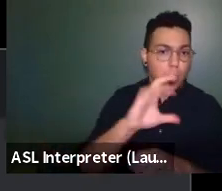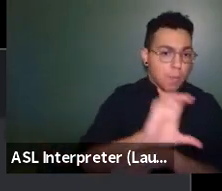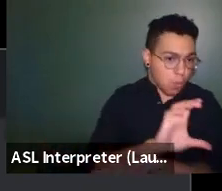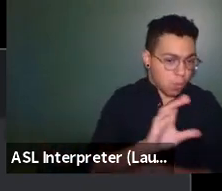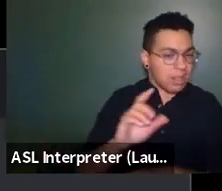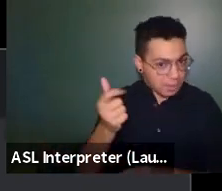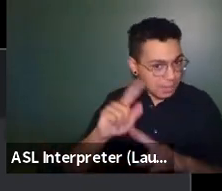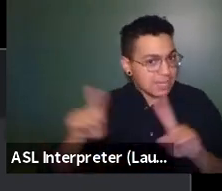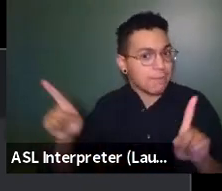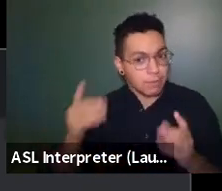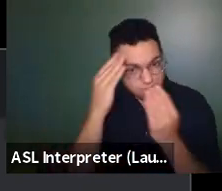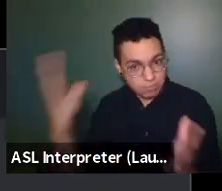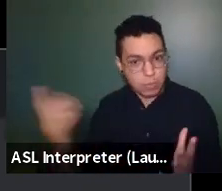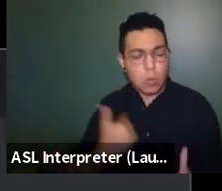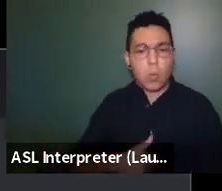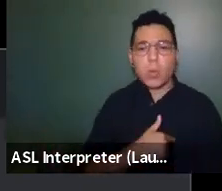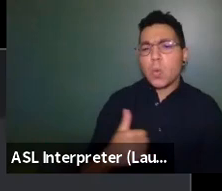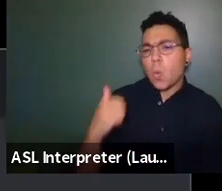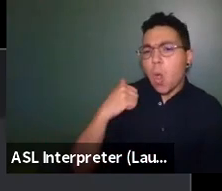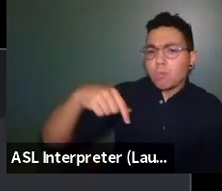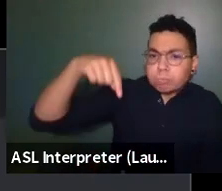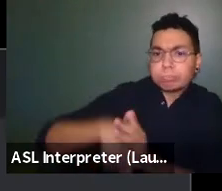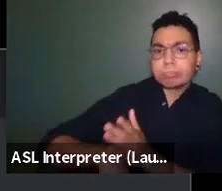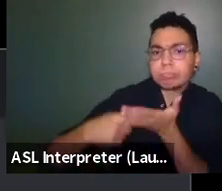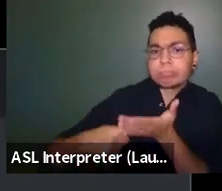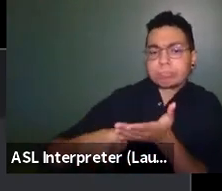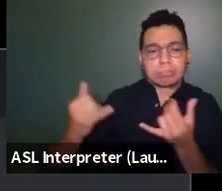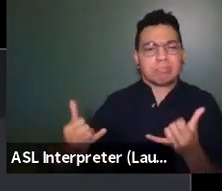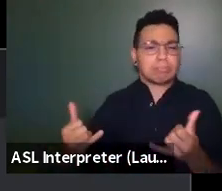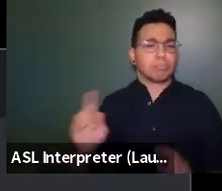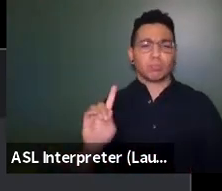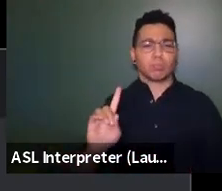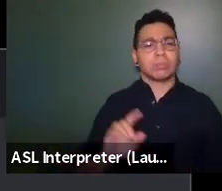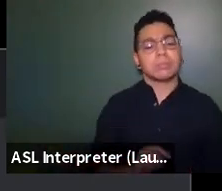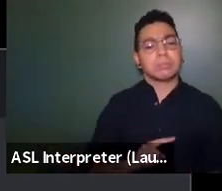ESD 112 - Katherine Livick: We're not really going to get into that in this session, but that might be something we talk about